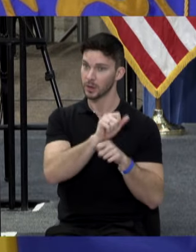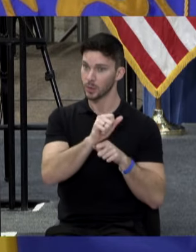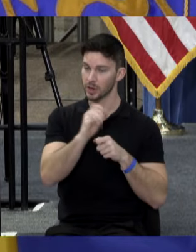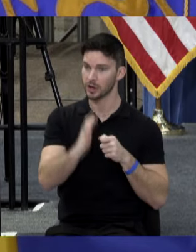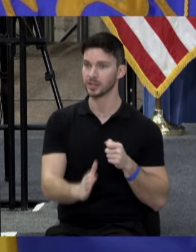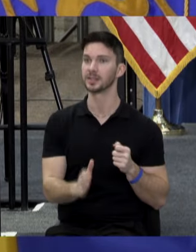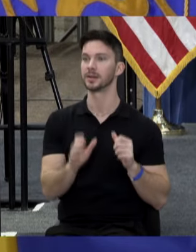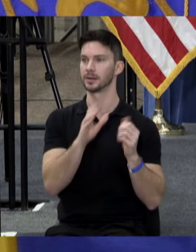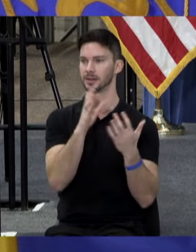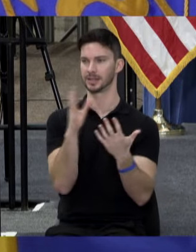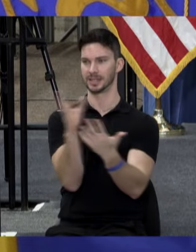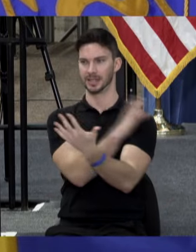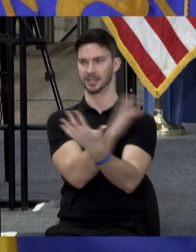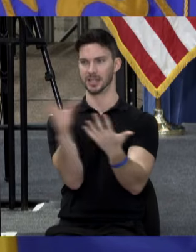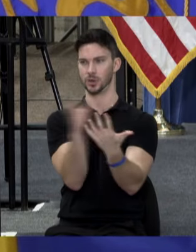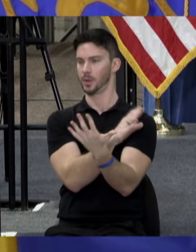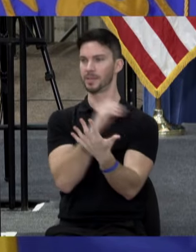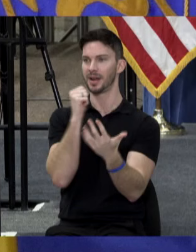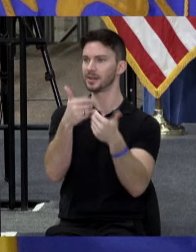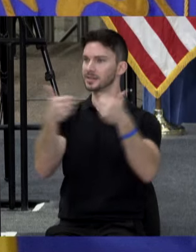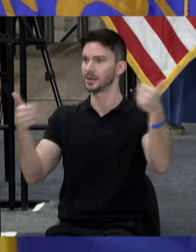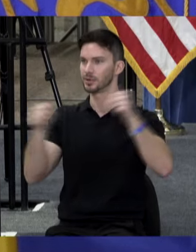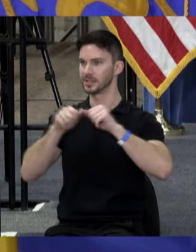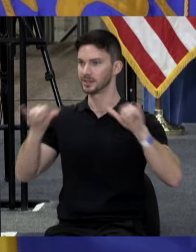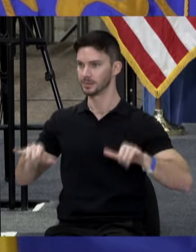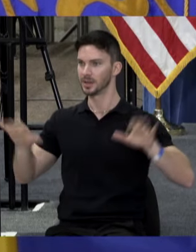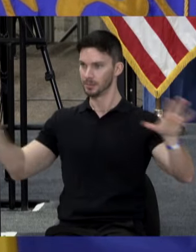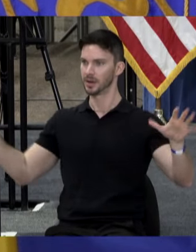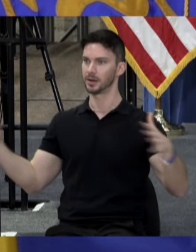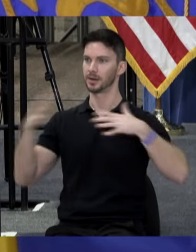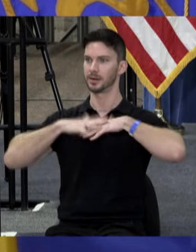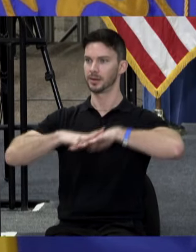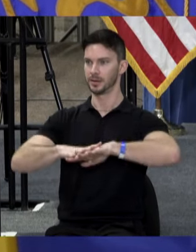not as separate systems, but as complementary parts of a whole. Many